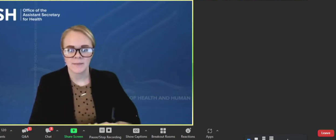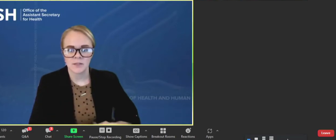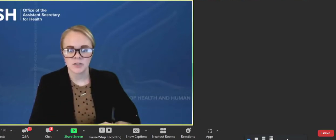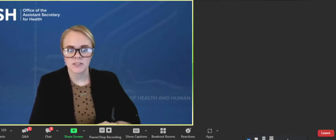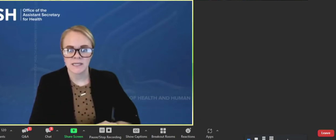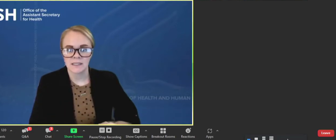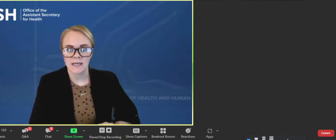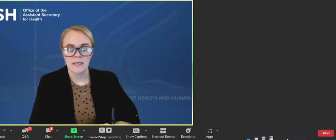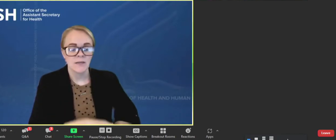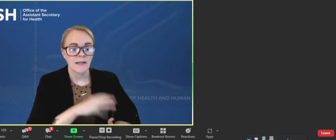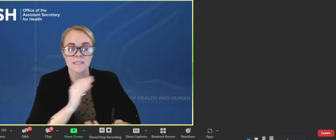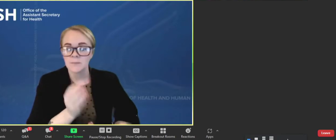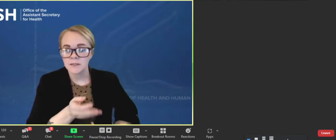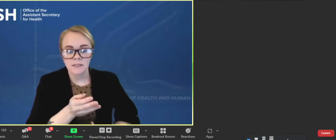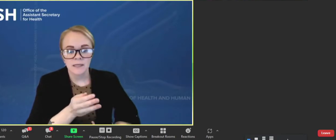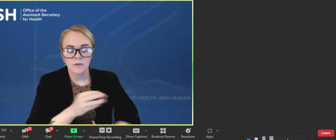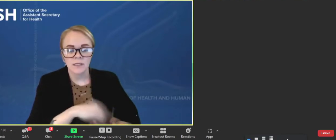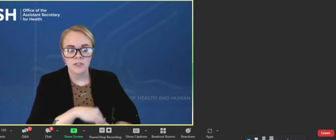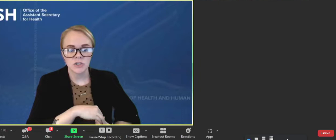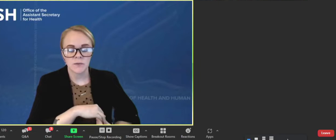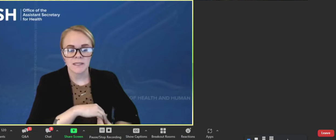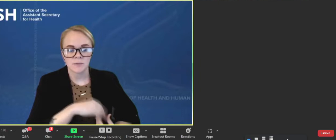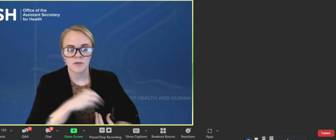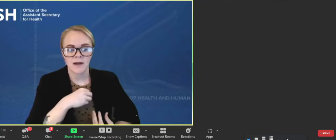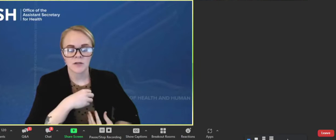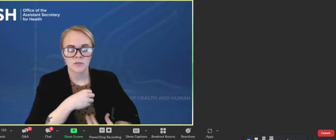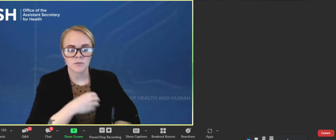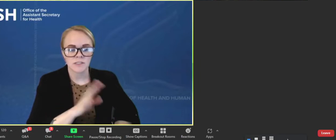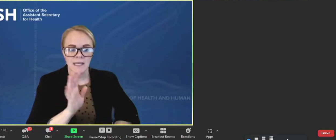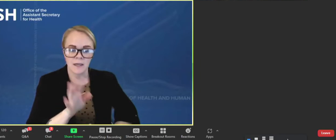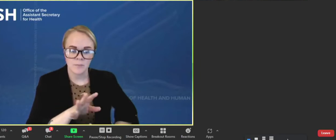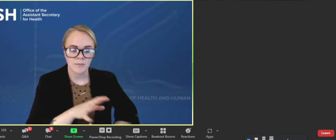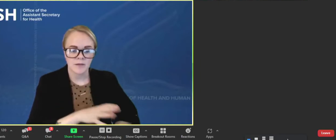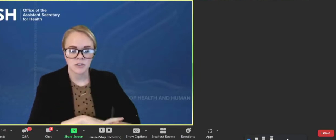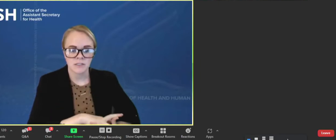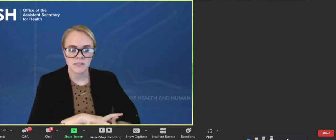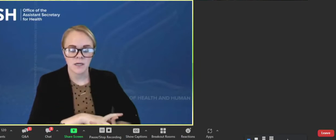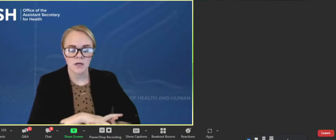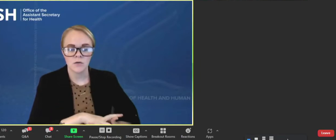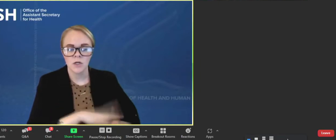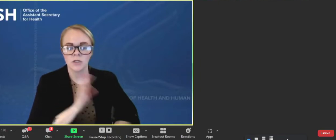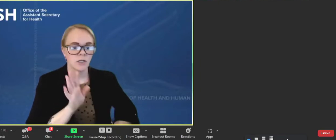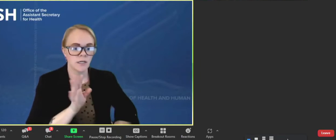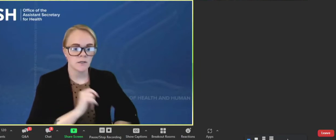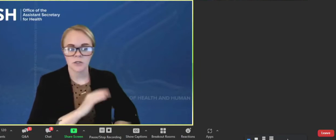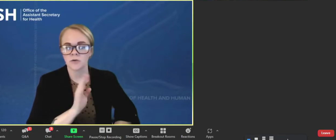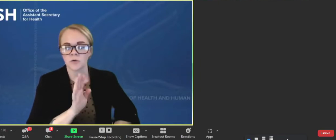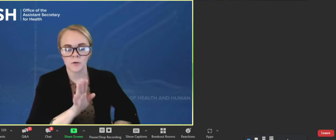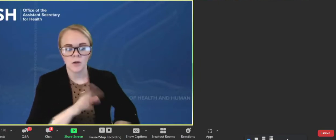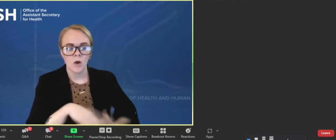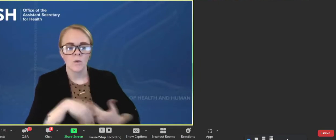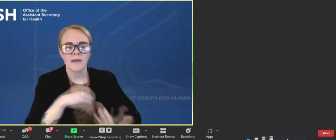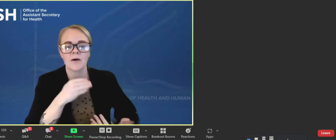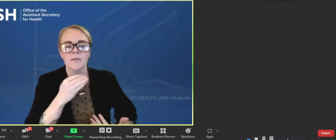that are just saying that that's something that they run into is providers will just take a blood pressure and say, Oh, you're good, or you're normal without